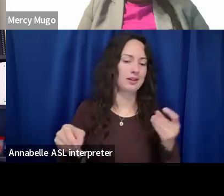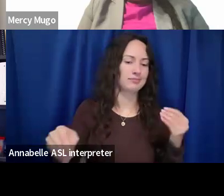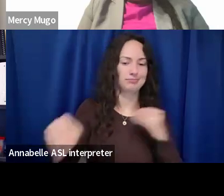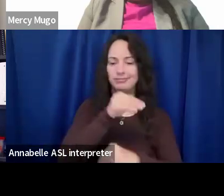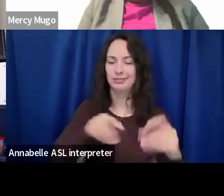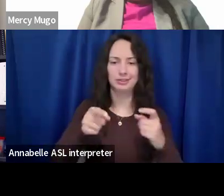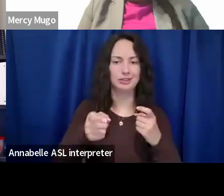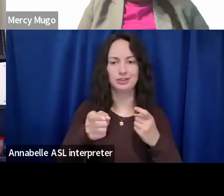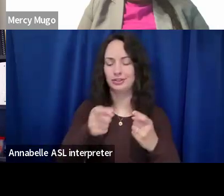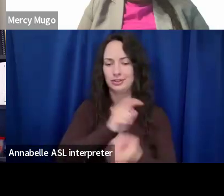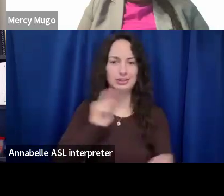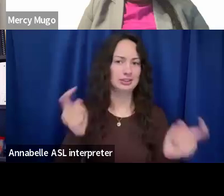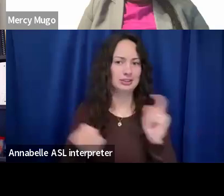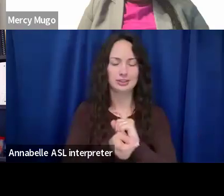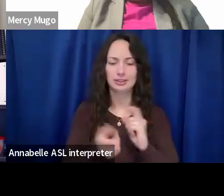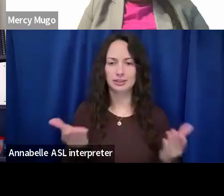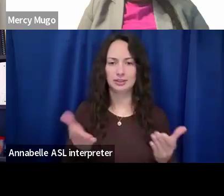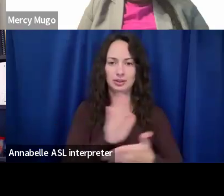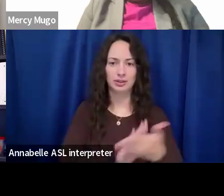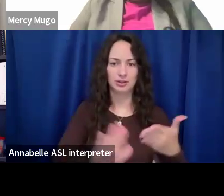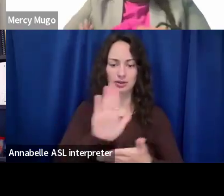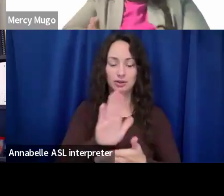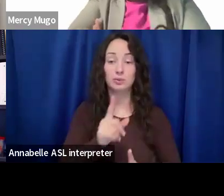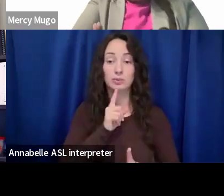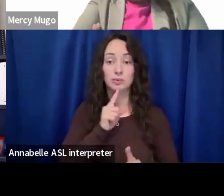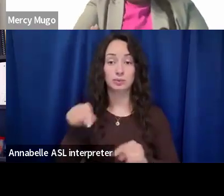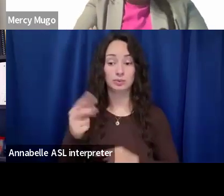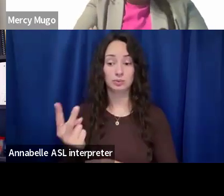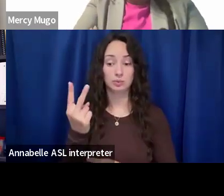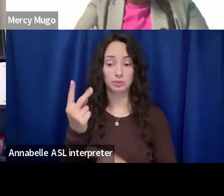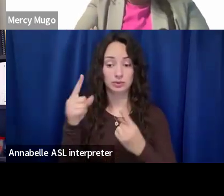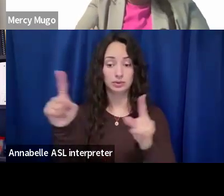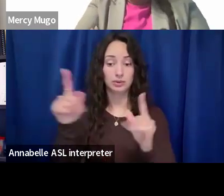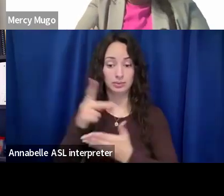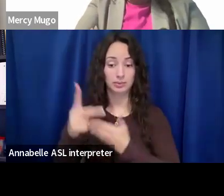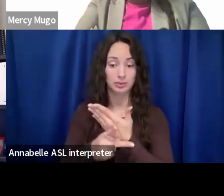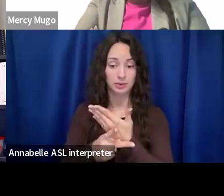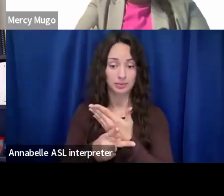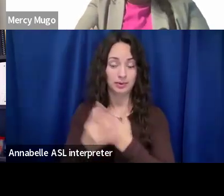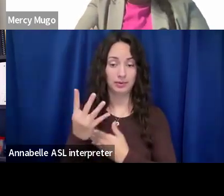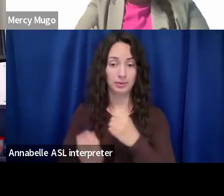was we had 24 years student success programs coming together and sharing resources,